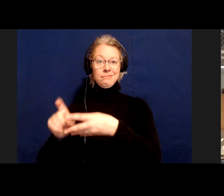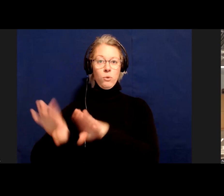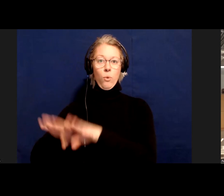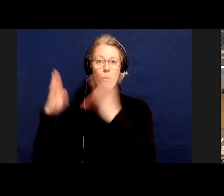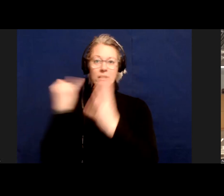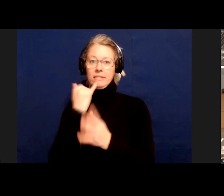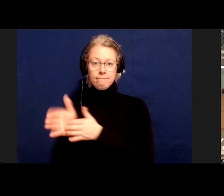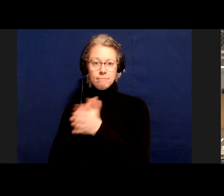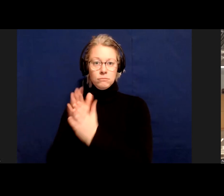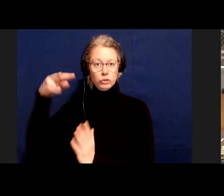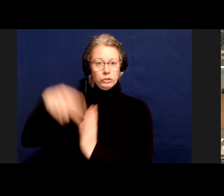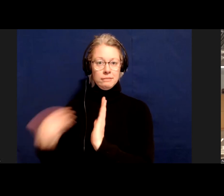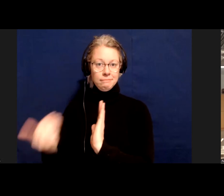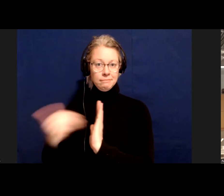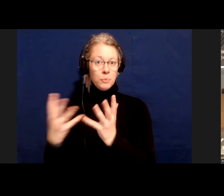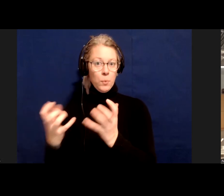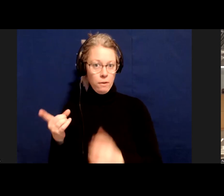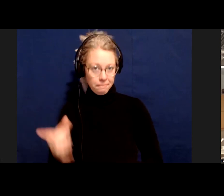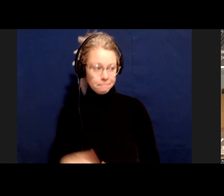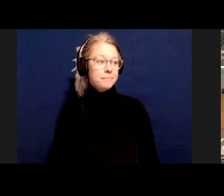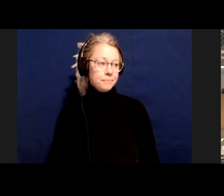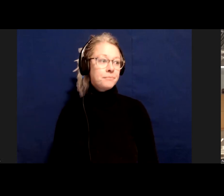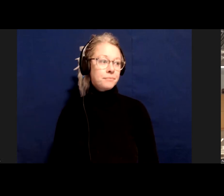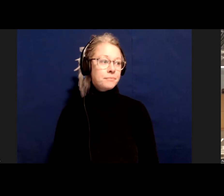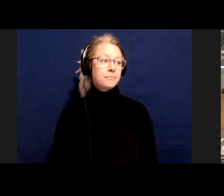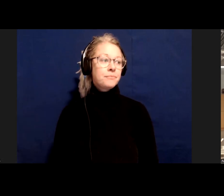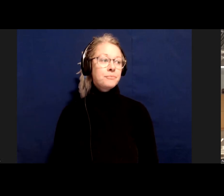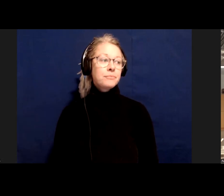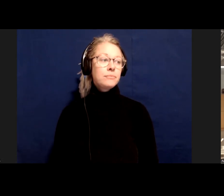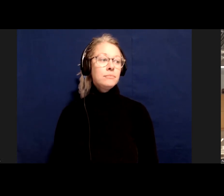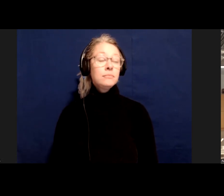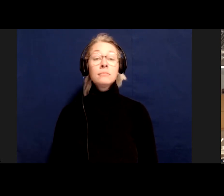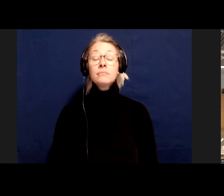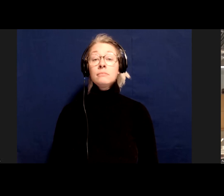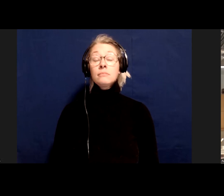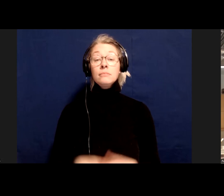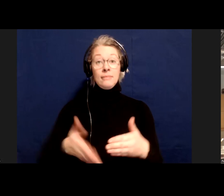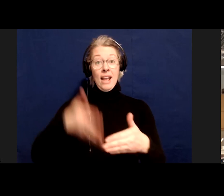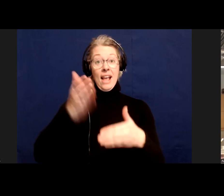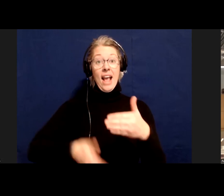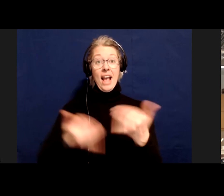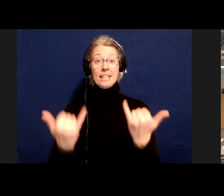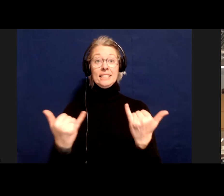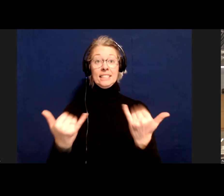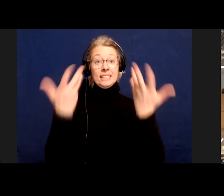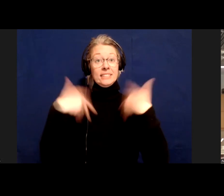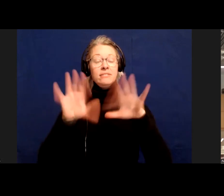just a minute or so. We're also going to have a Q&A session at the end of me talking a bit